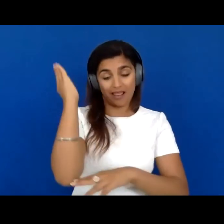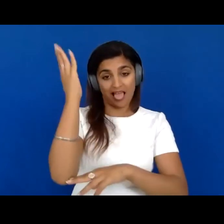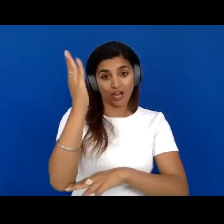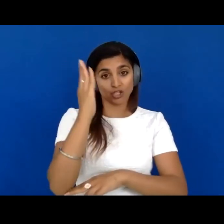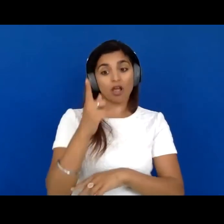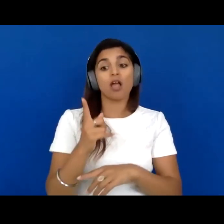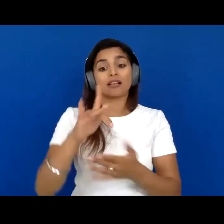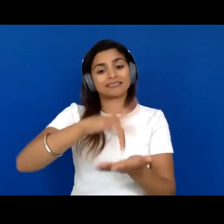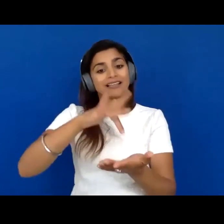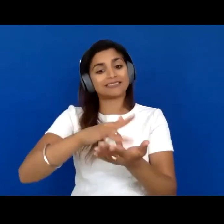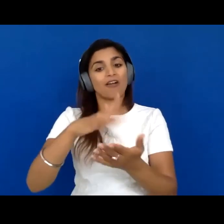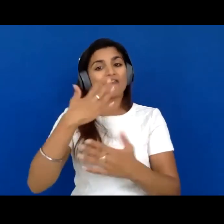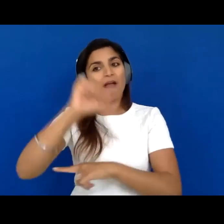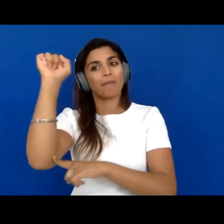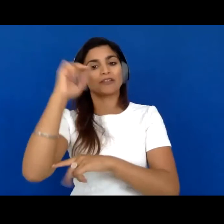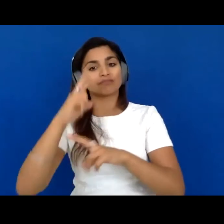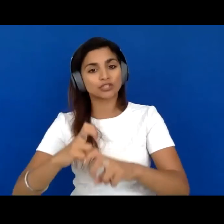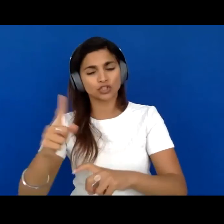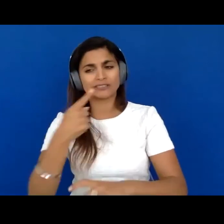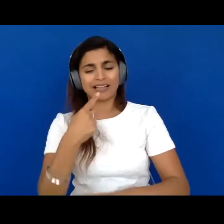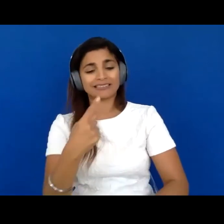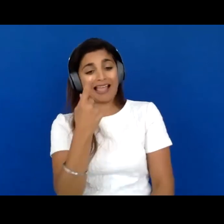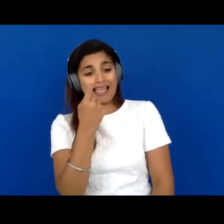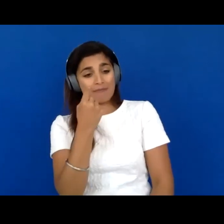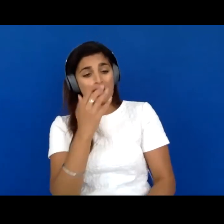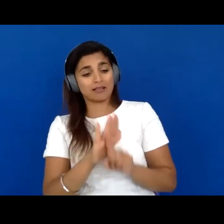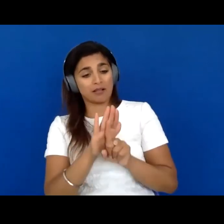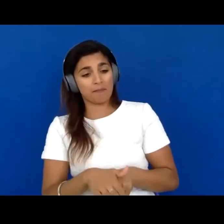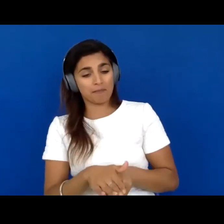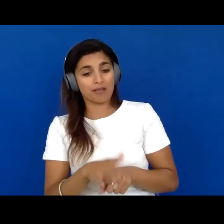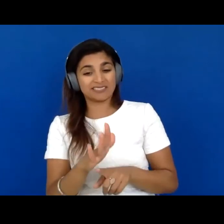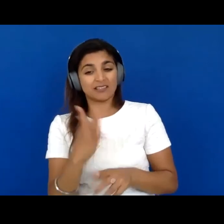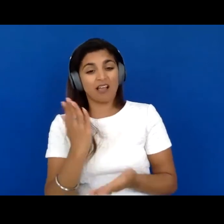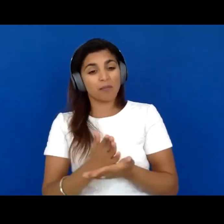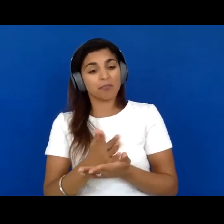ableism is racism is ableism beyond that there is room to think of the